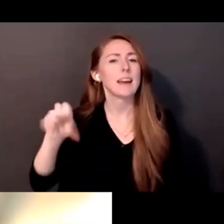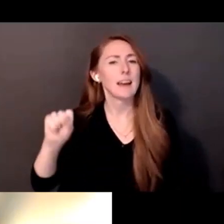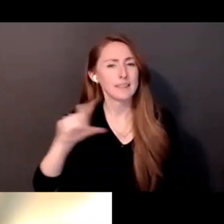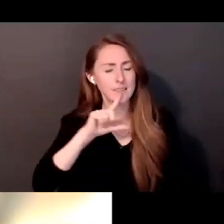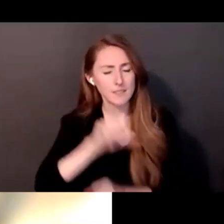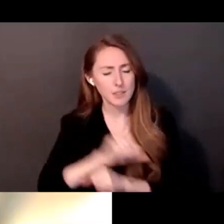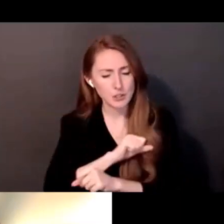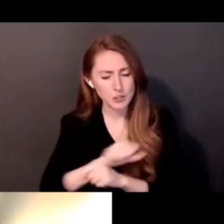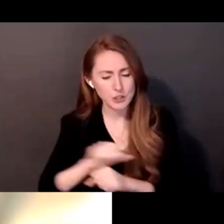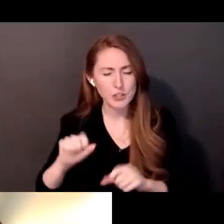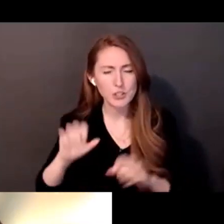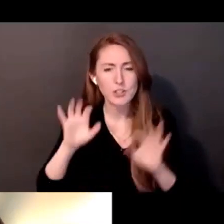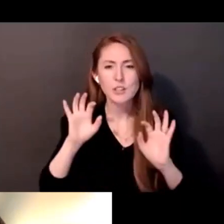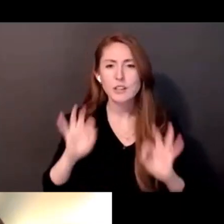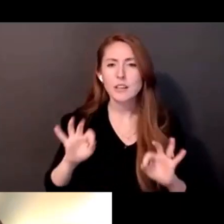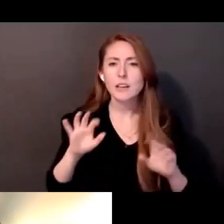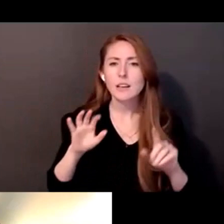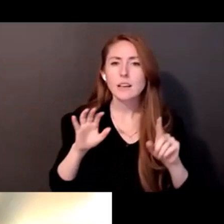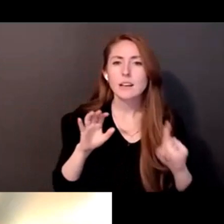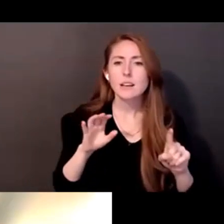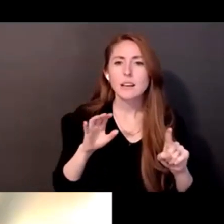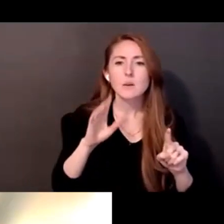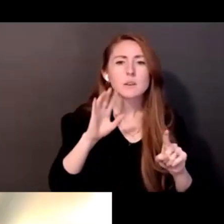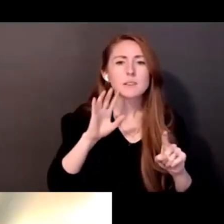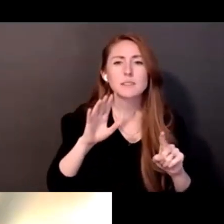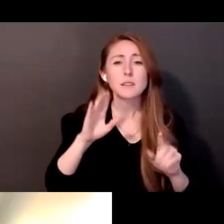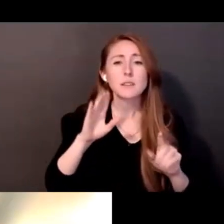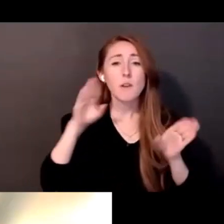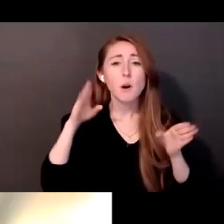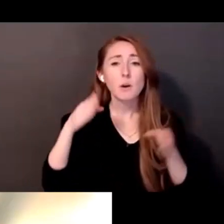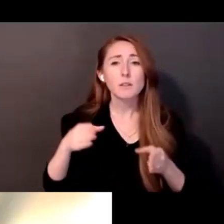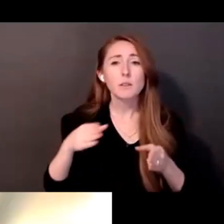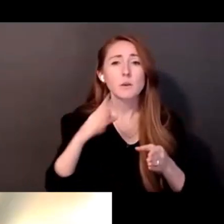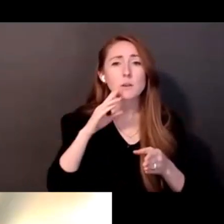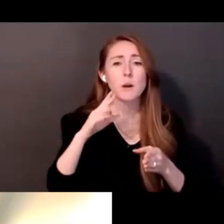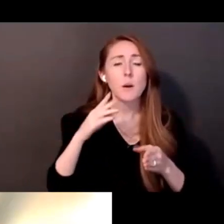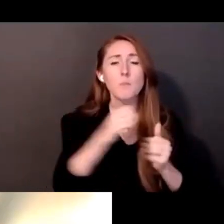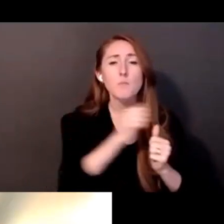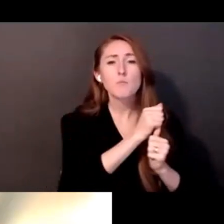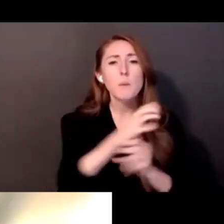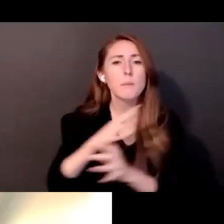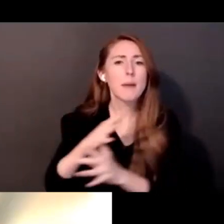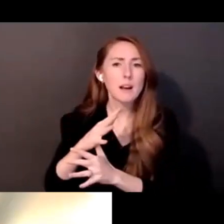It was preparedness. It was performed during the pandemic,